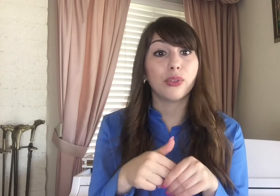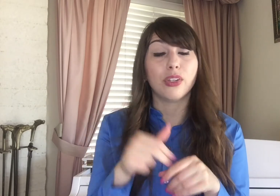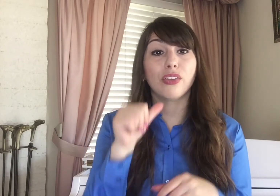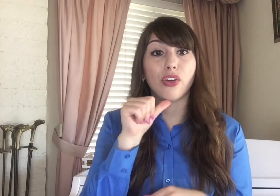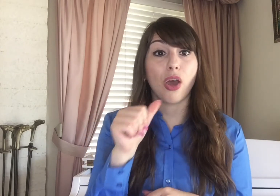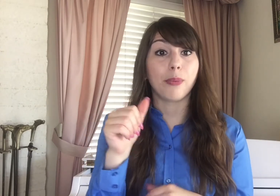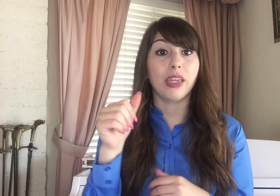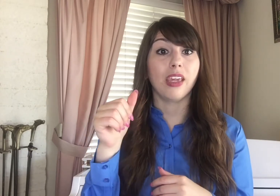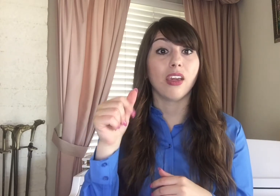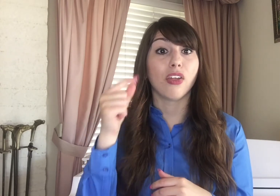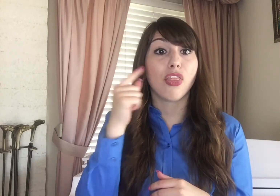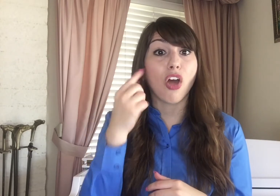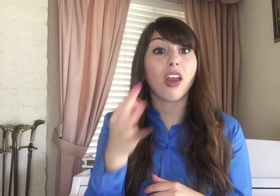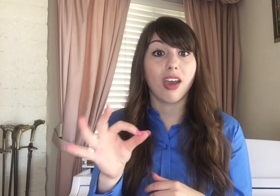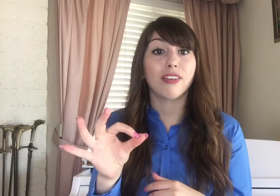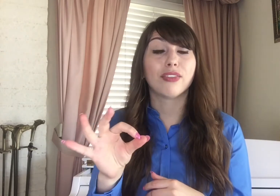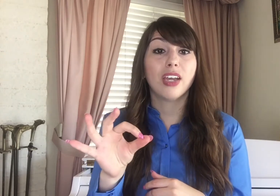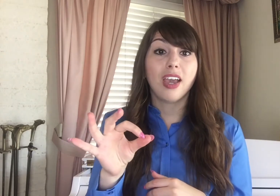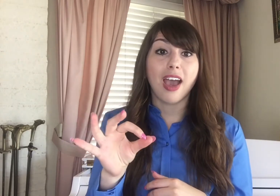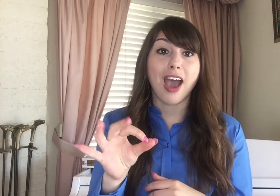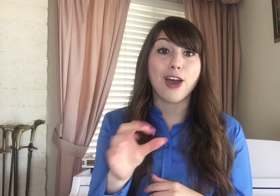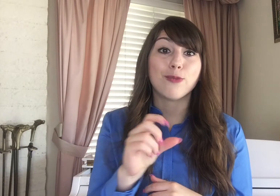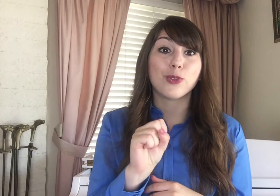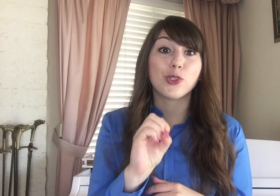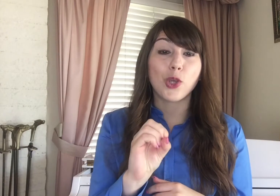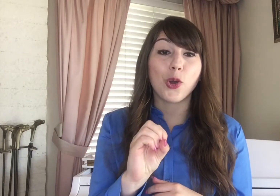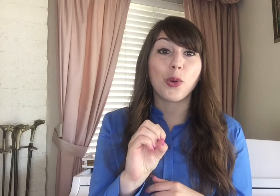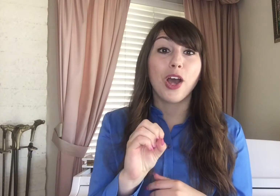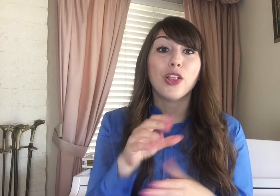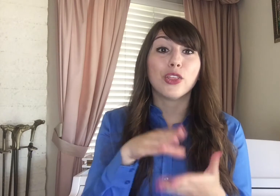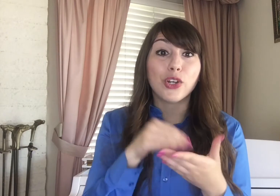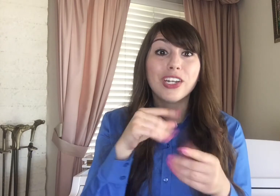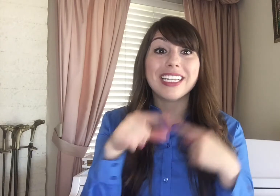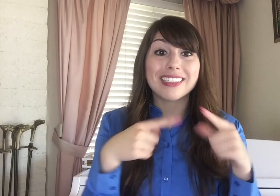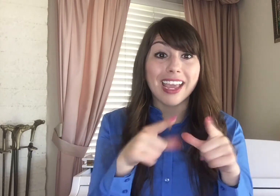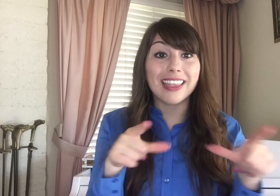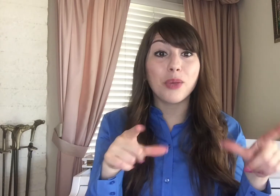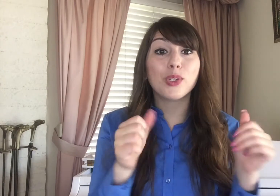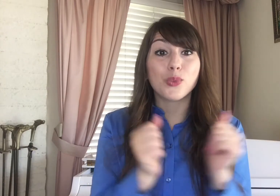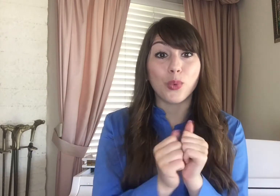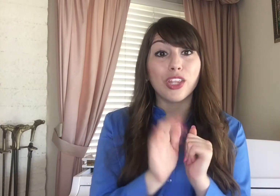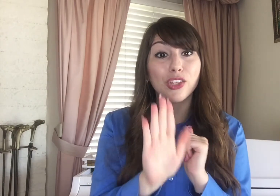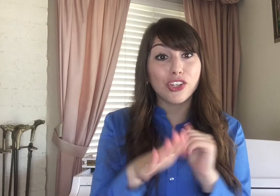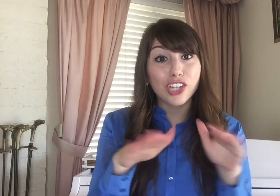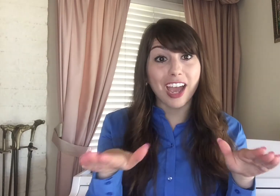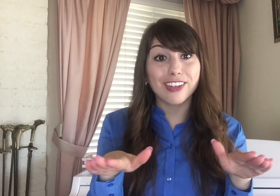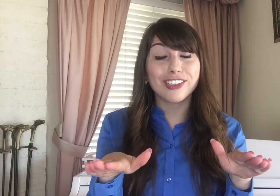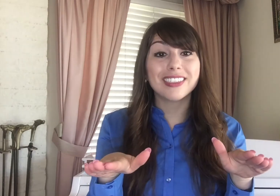they're not being thought of. So, learning sign language with your child